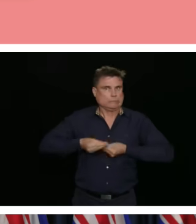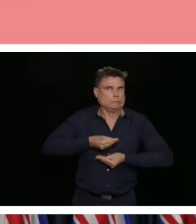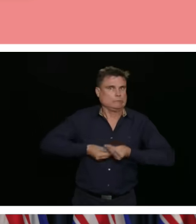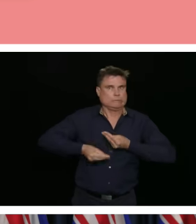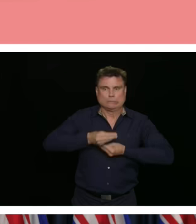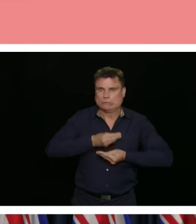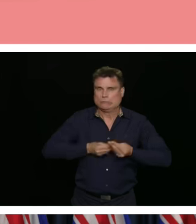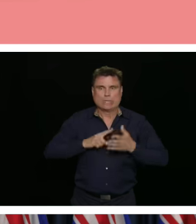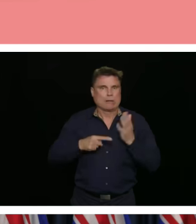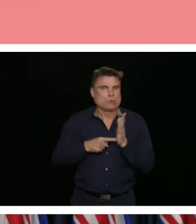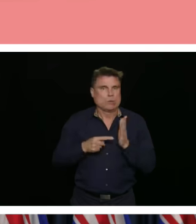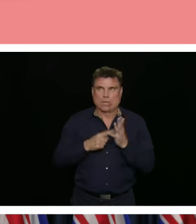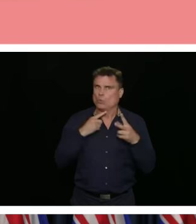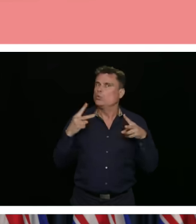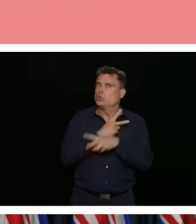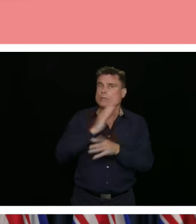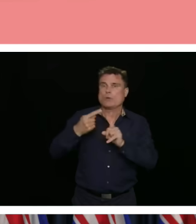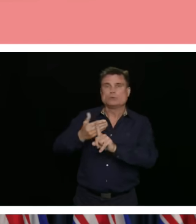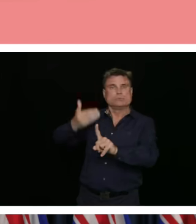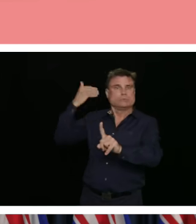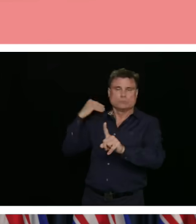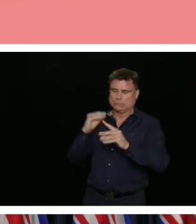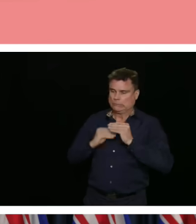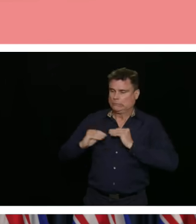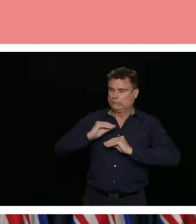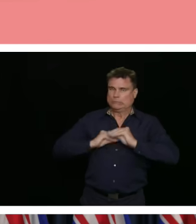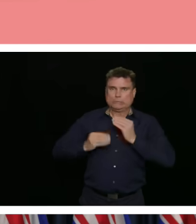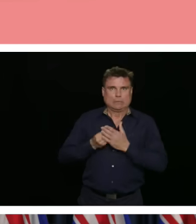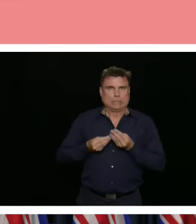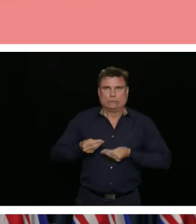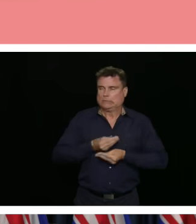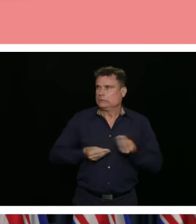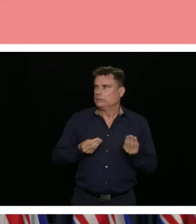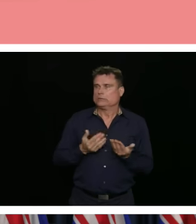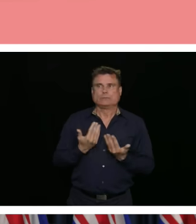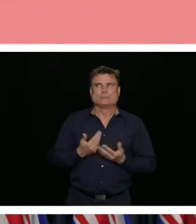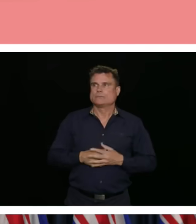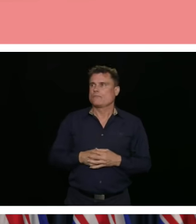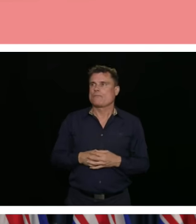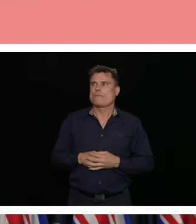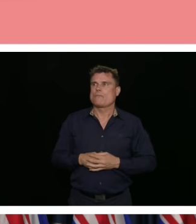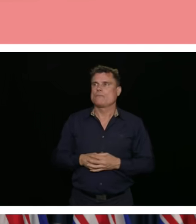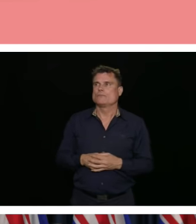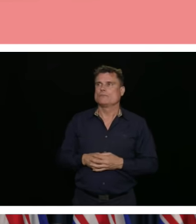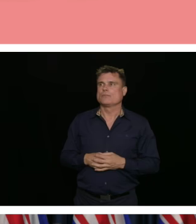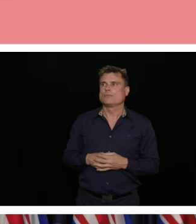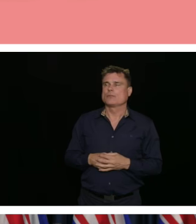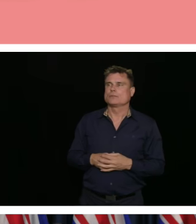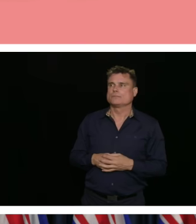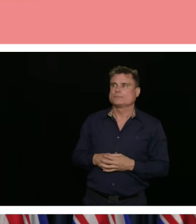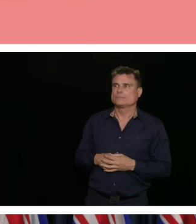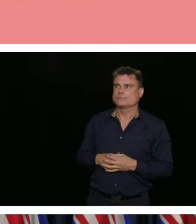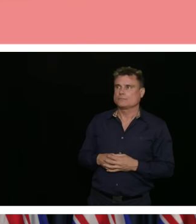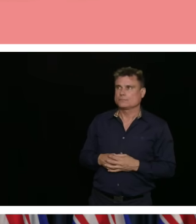there were over 394,000 people who completed this survey. This included